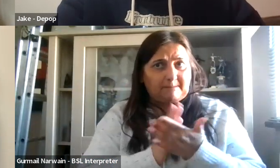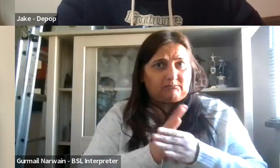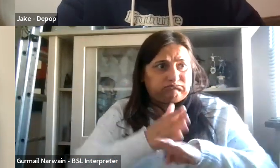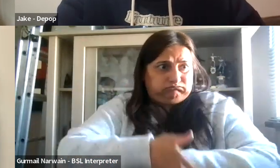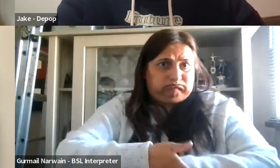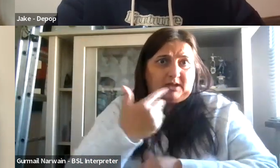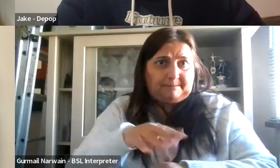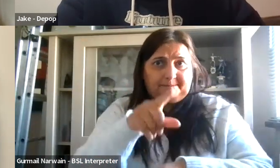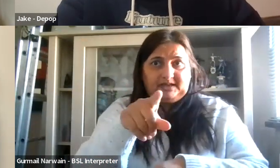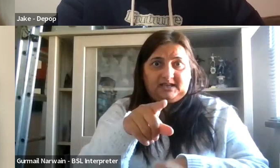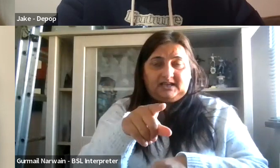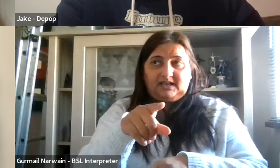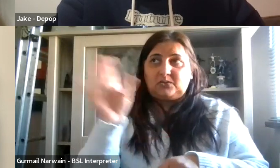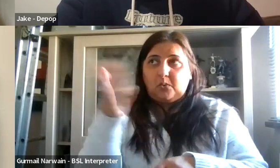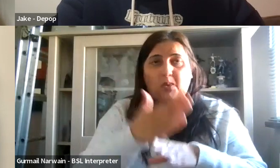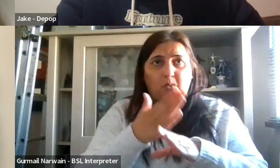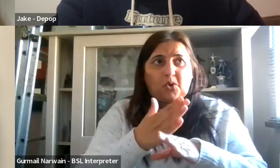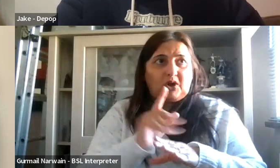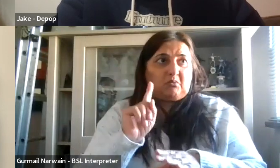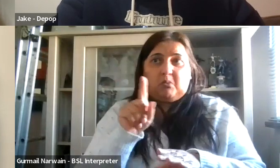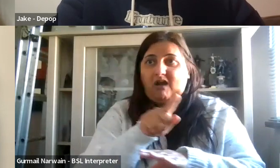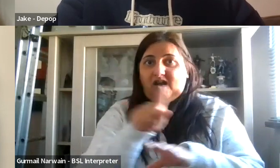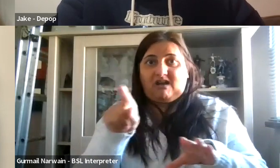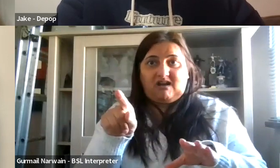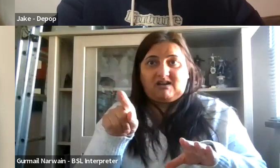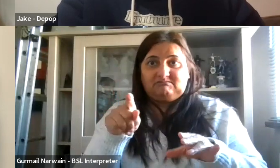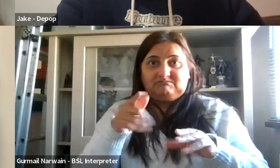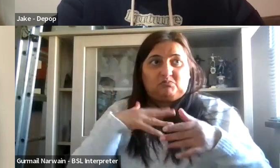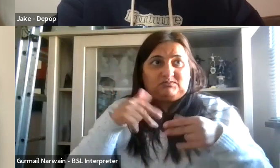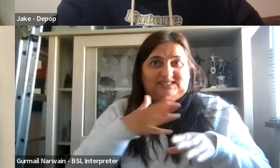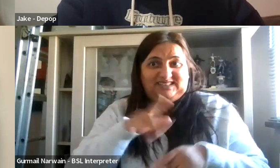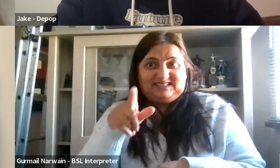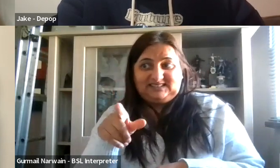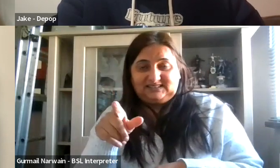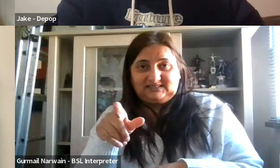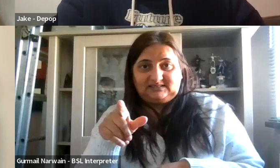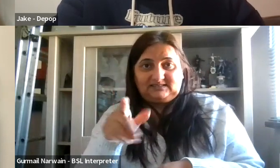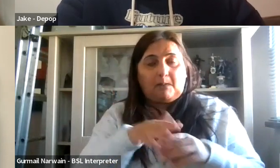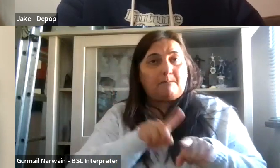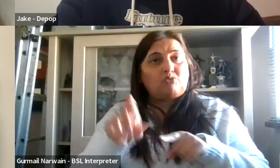an effort made to let everyone work in whatever ever way they can, and be most comfortable. work in whatever way they can and be more comfortable. In a creative environment.